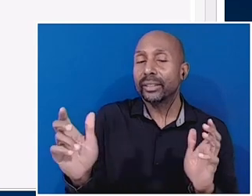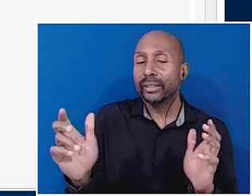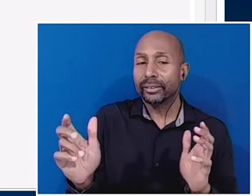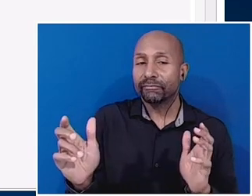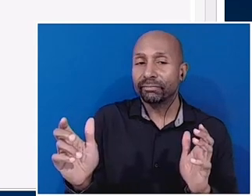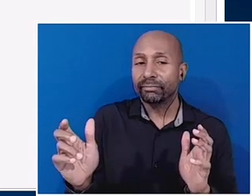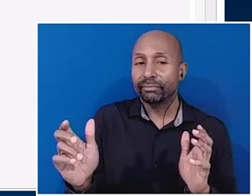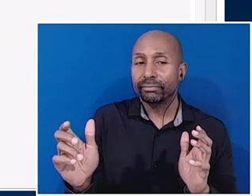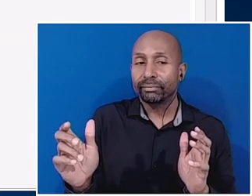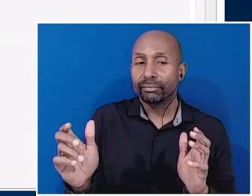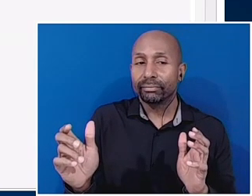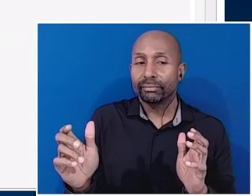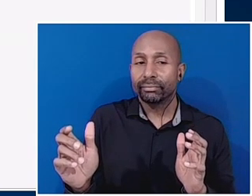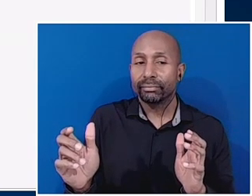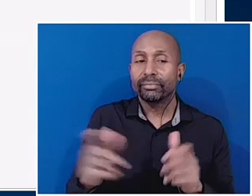including (d).